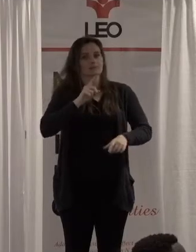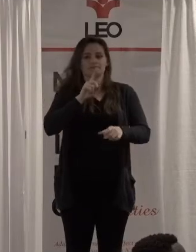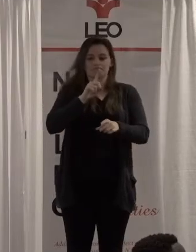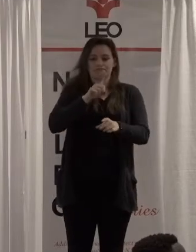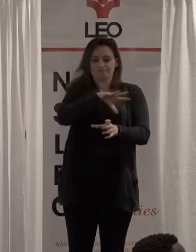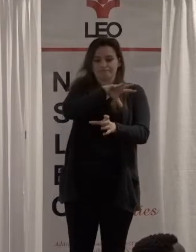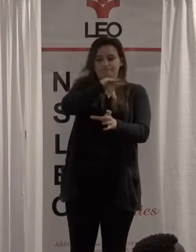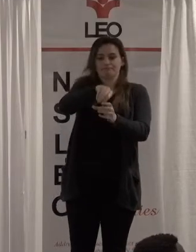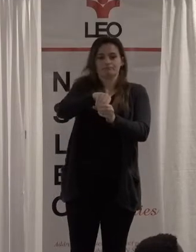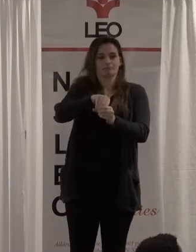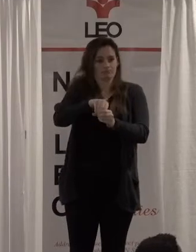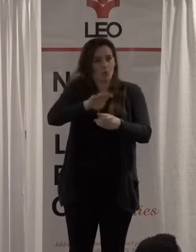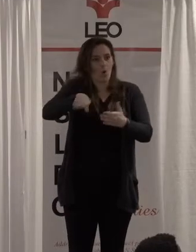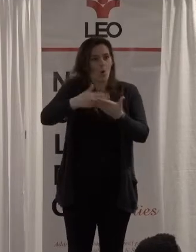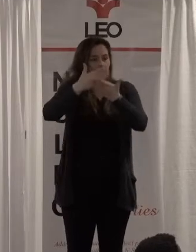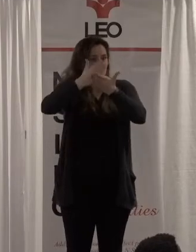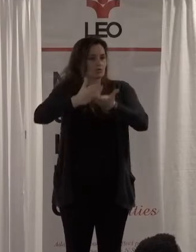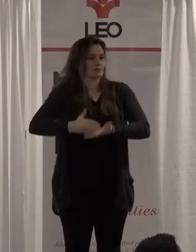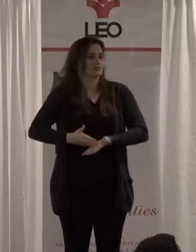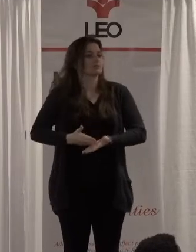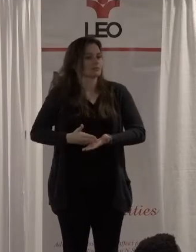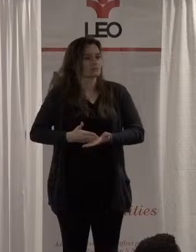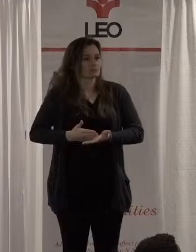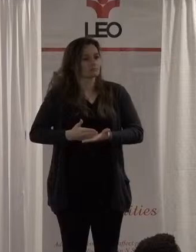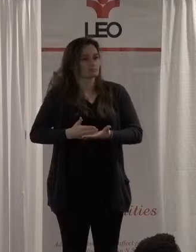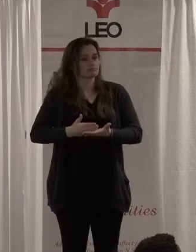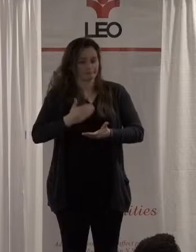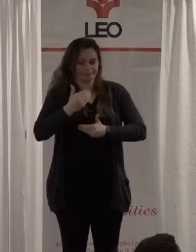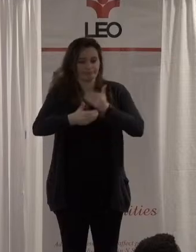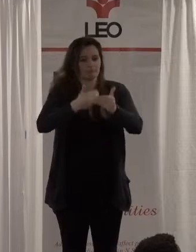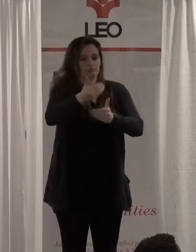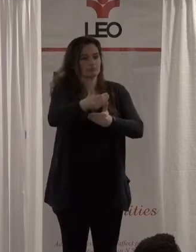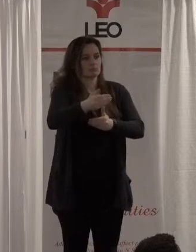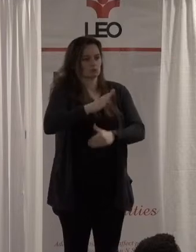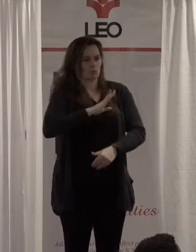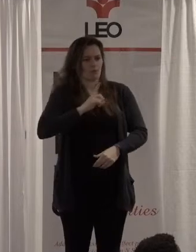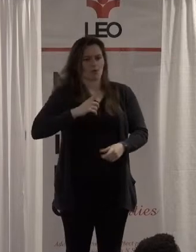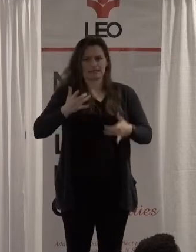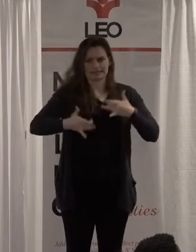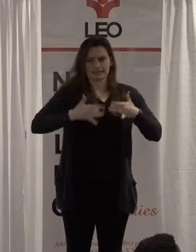AND IT'S A REALLY EXCITING TIME FOR THE BOARD. WE'RE SUPPORTING TWO COMMITTEES RIGHT NOW,